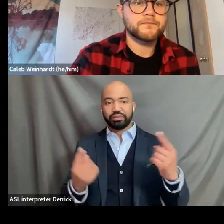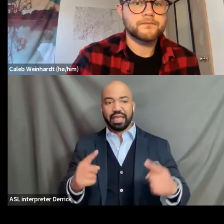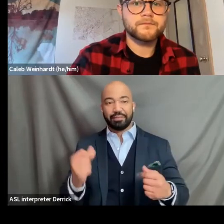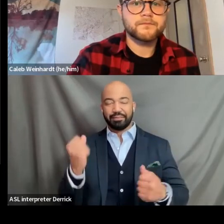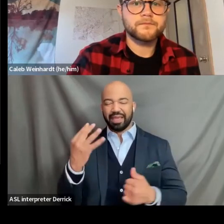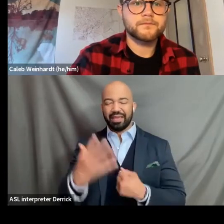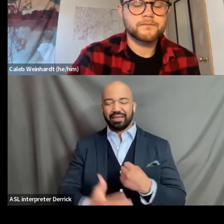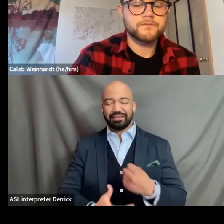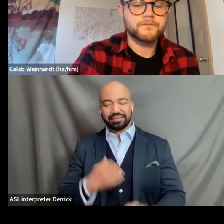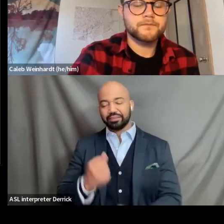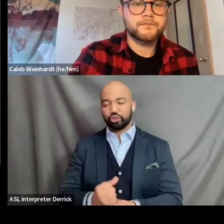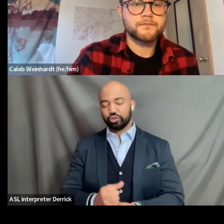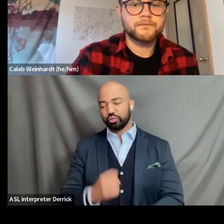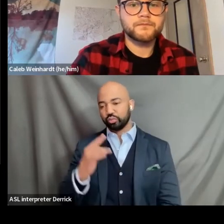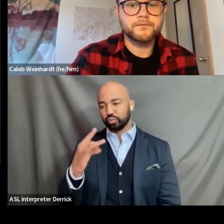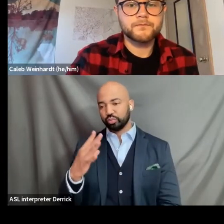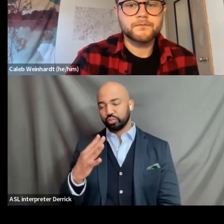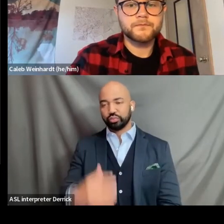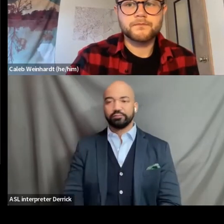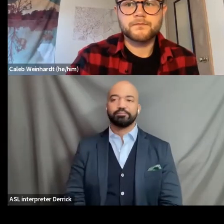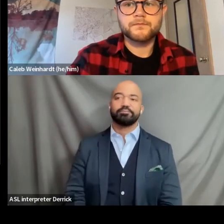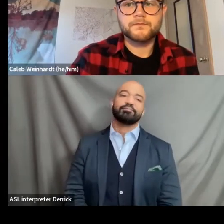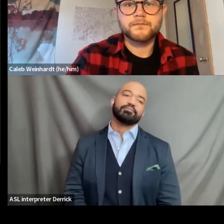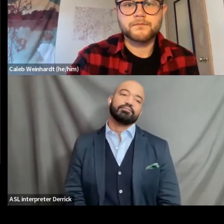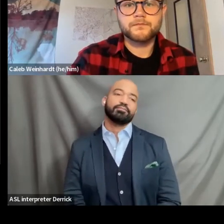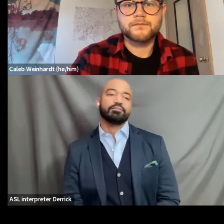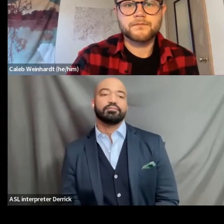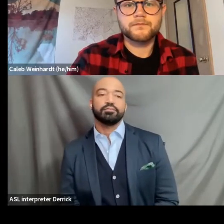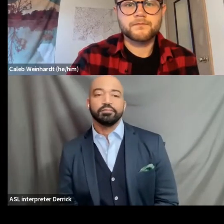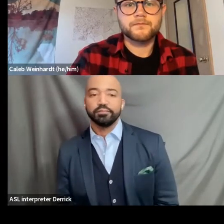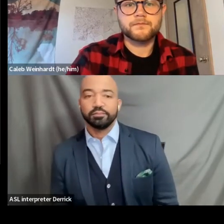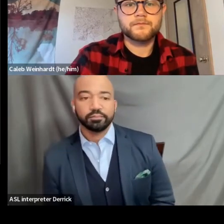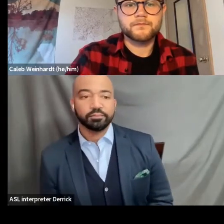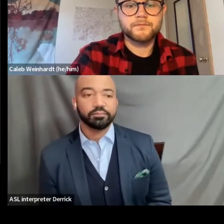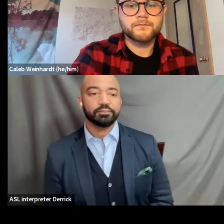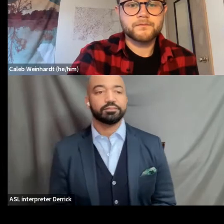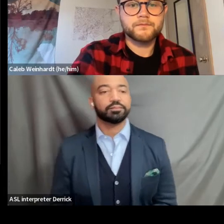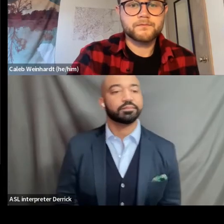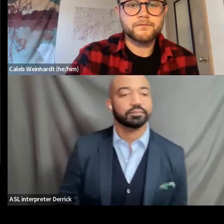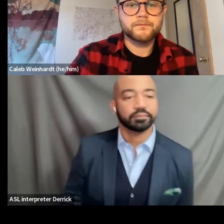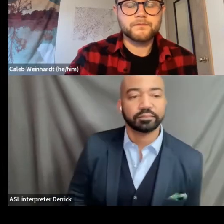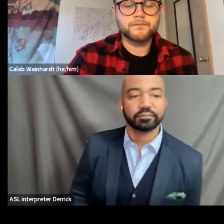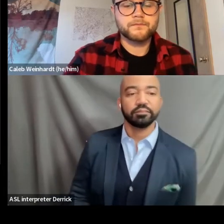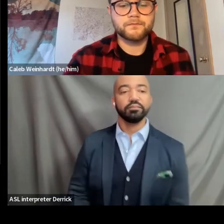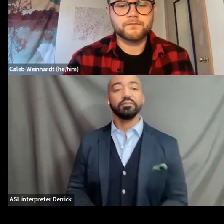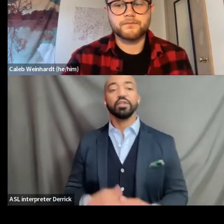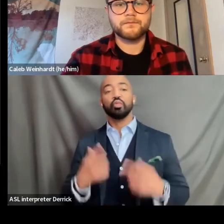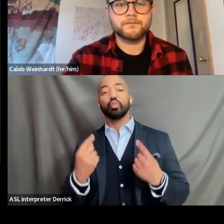So some of the things that we can do are really to work towards changing laws and legislative initiatives.